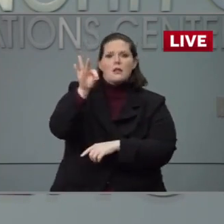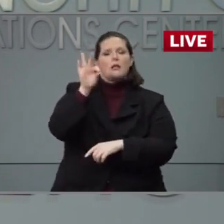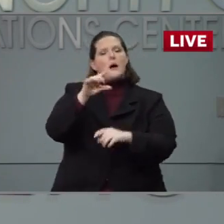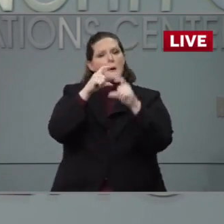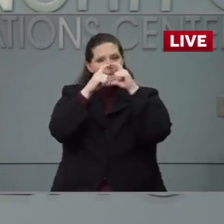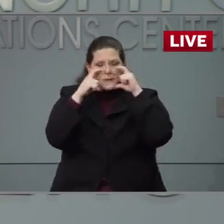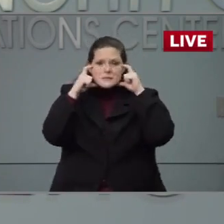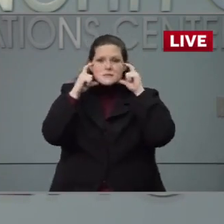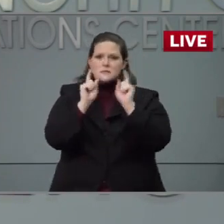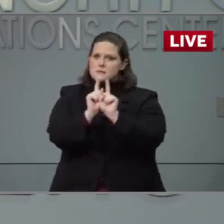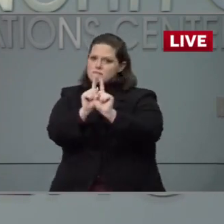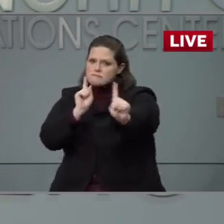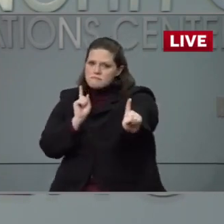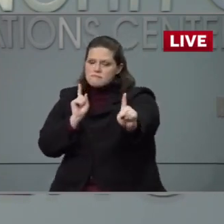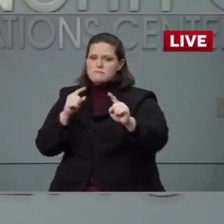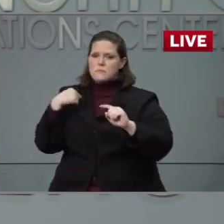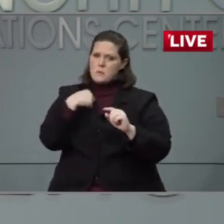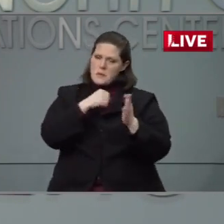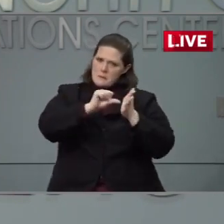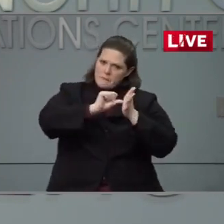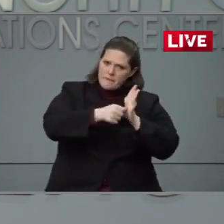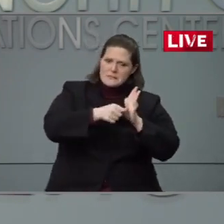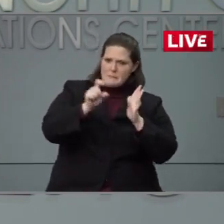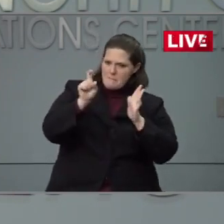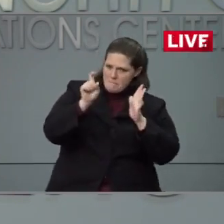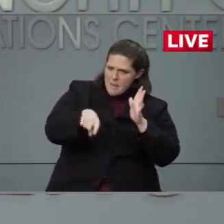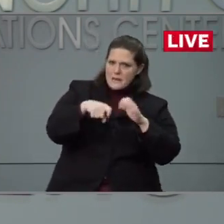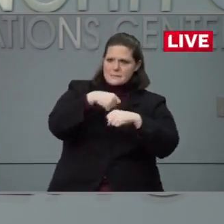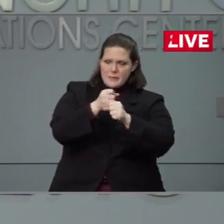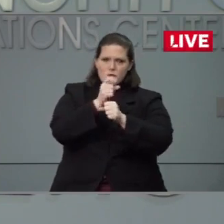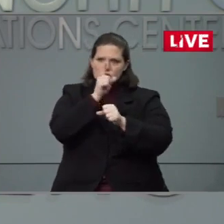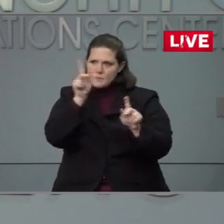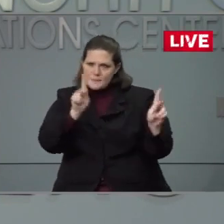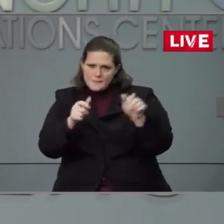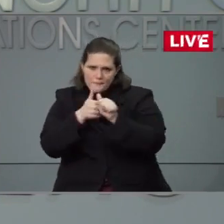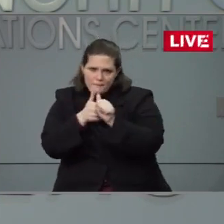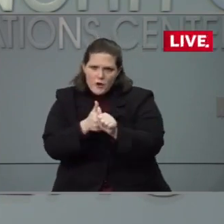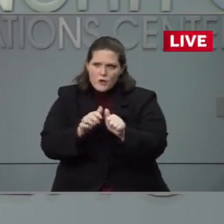CAPACITY LIMITS REMAIN IN PLACE FOR RETAIL, AND OTHER PLACES.